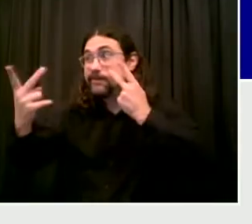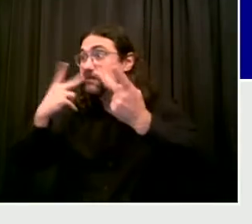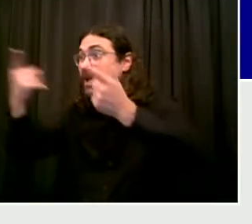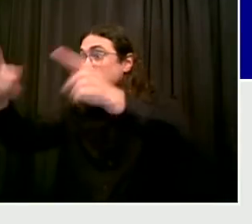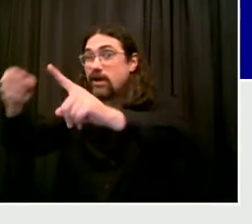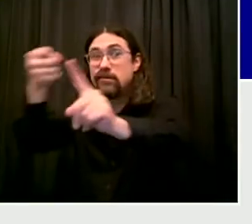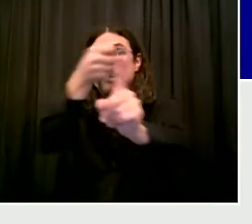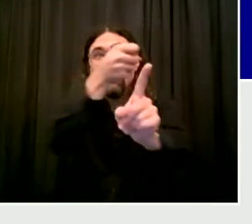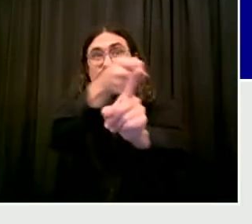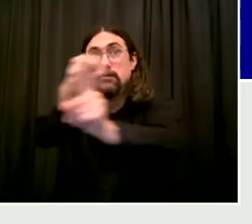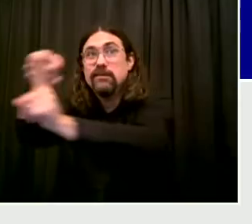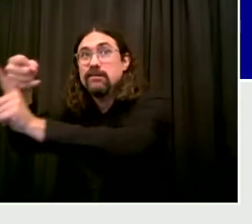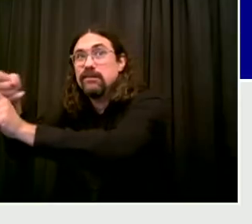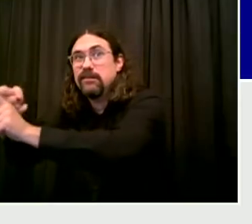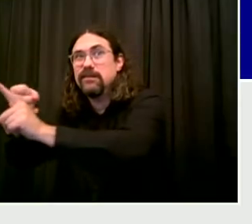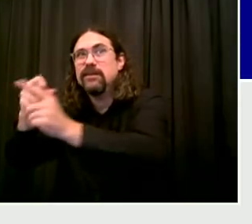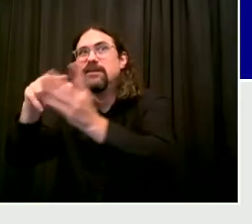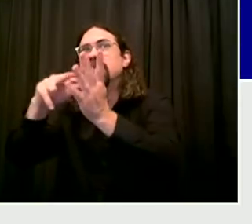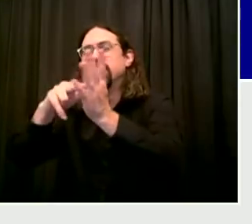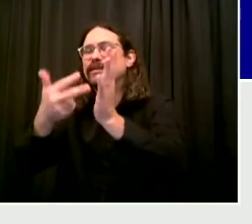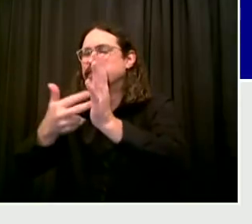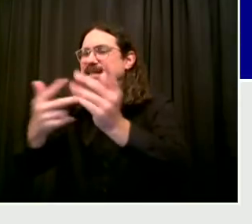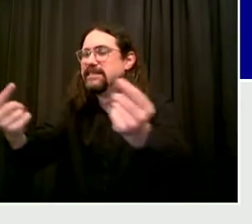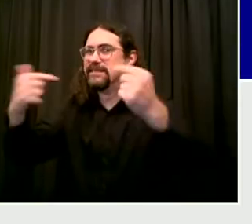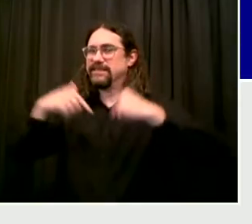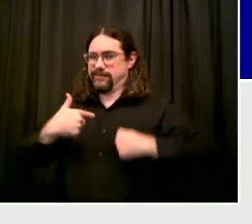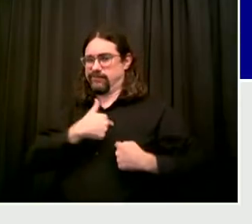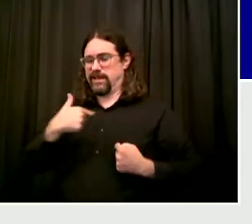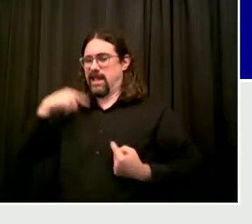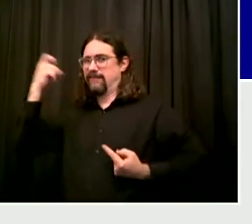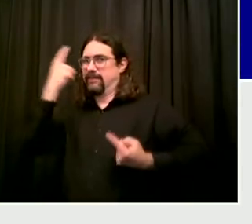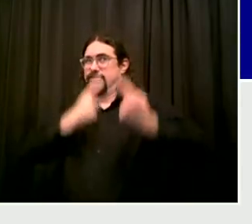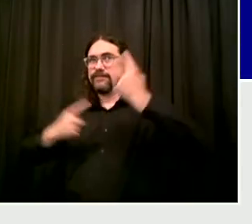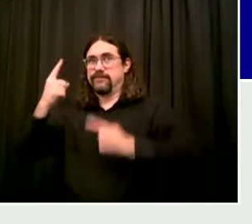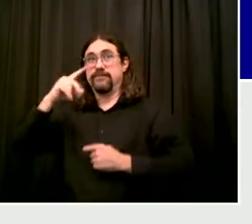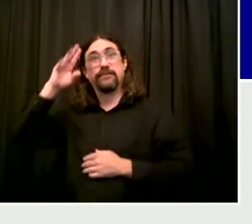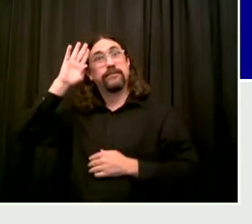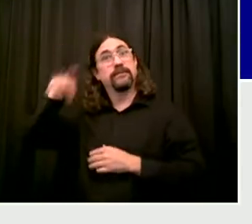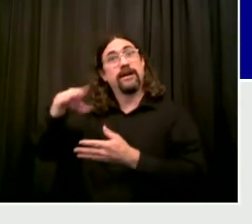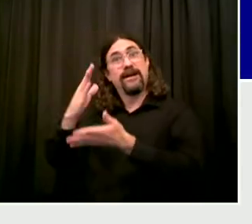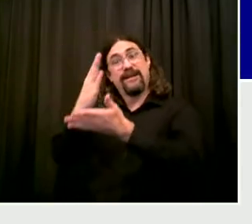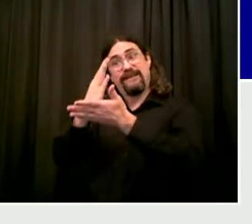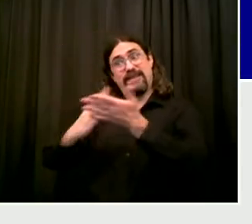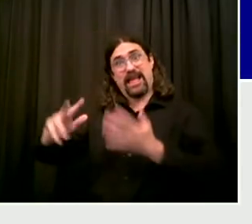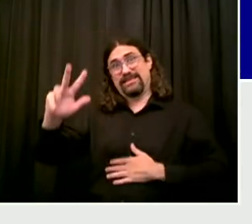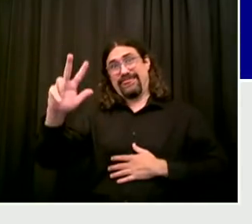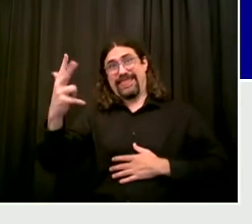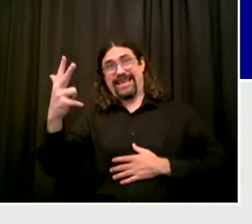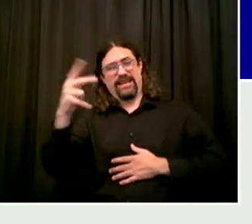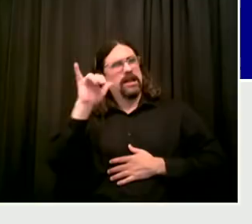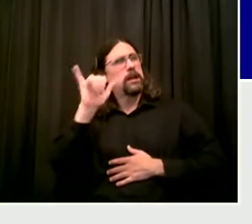GOING TO RE-EXAMINE THE INDOOR DINING RULES.